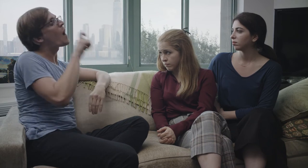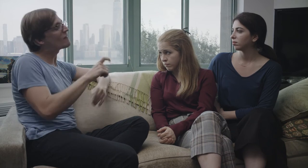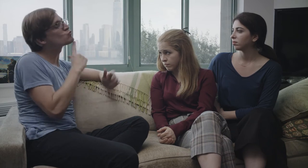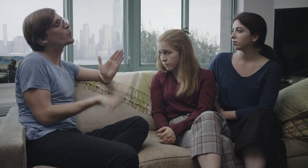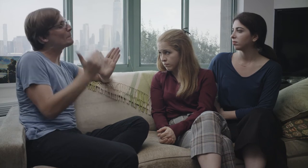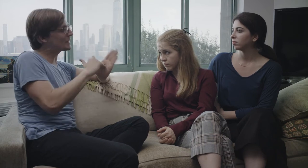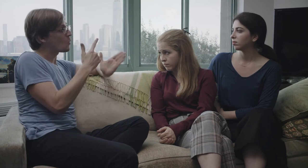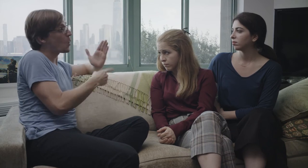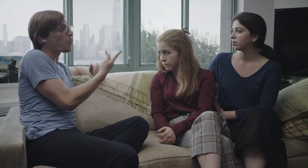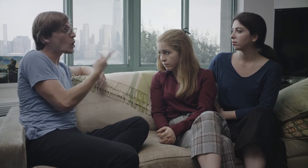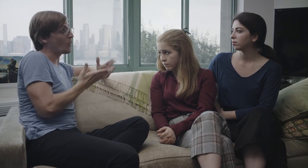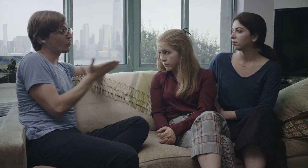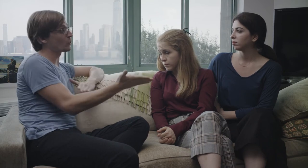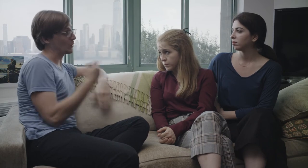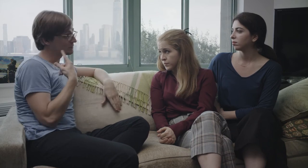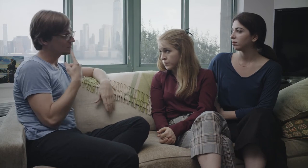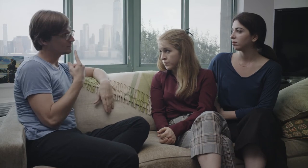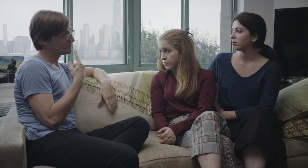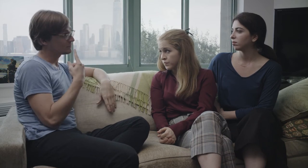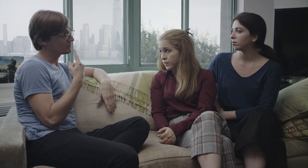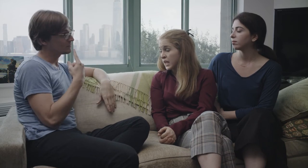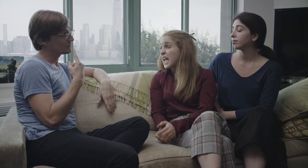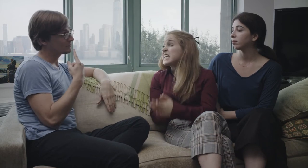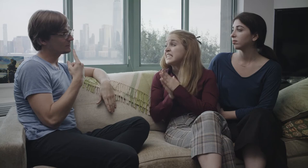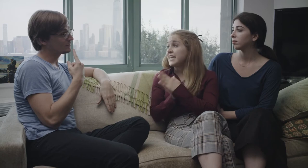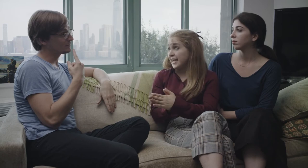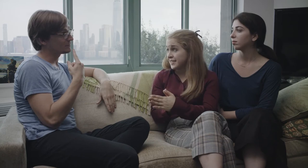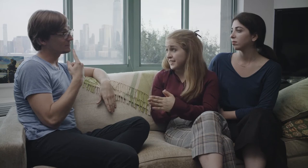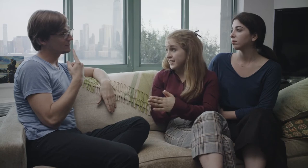then the next generation won't have to go through what we are going through. : Yes.